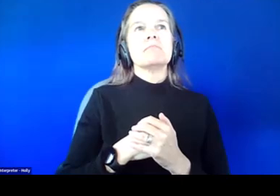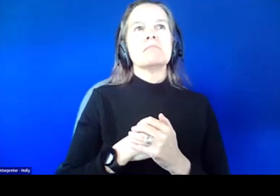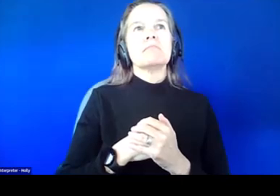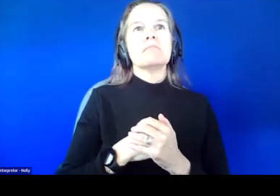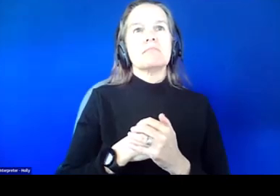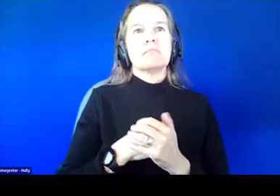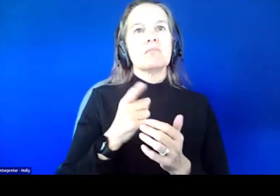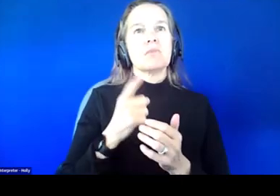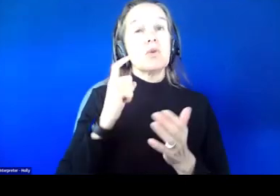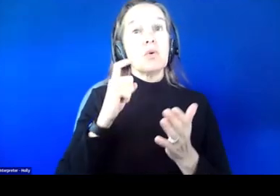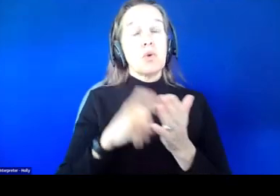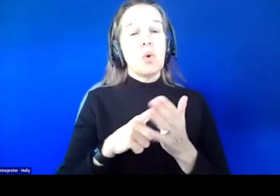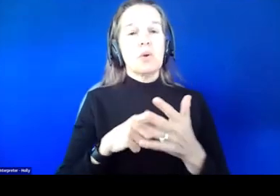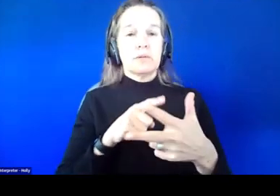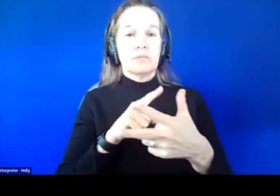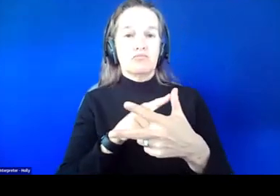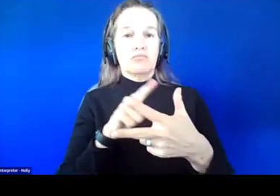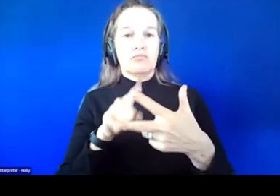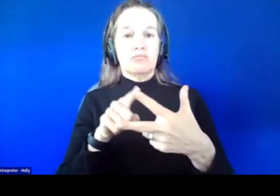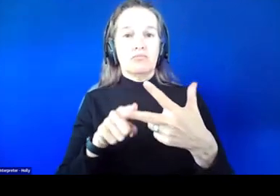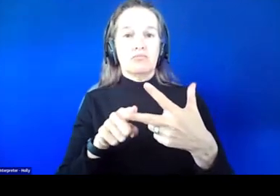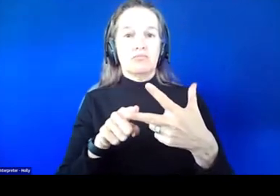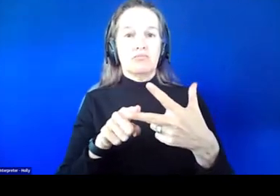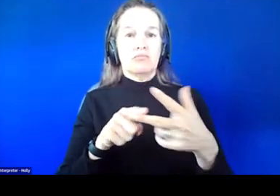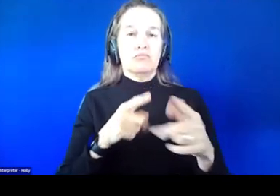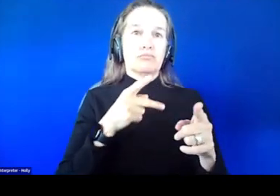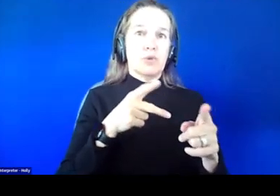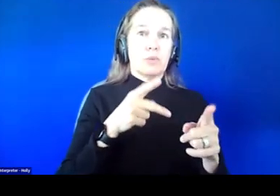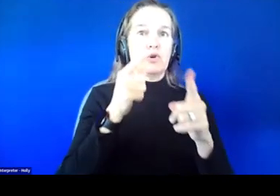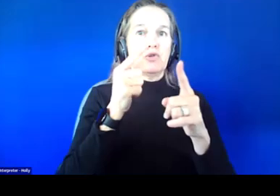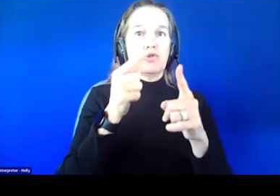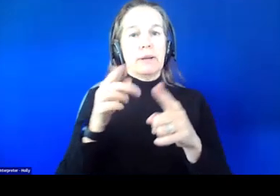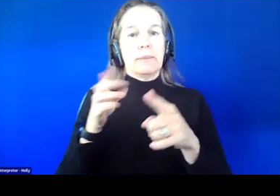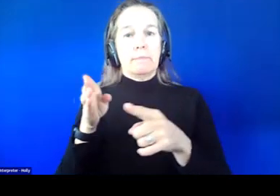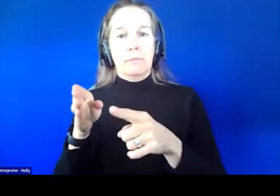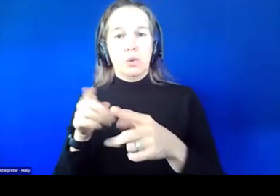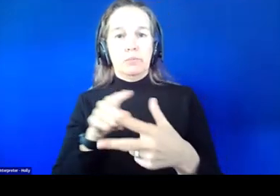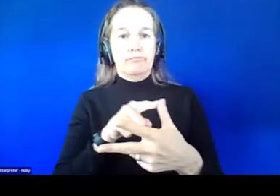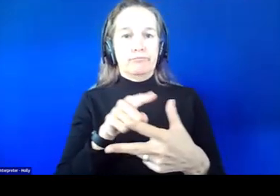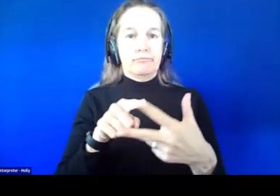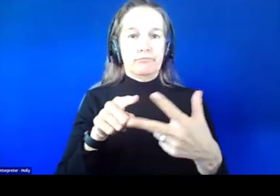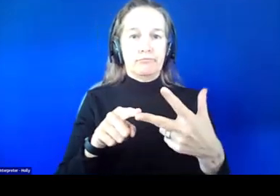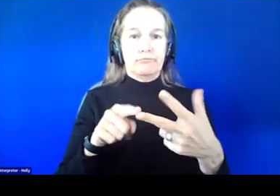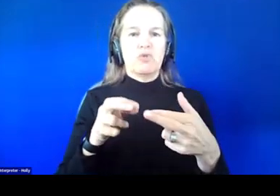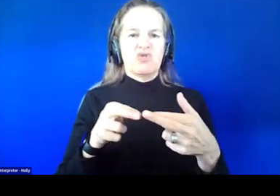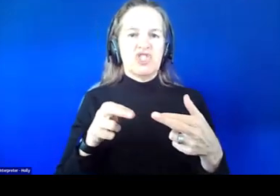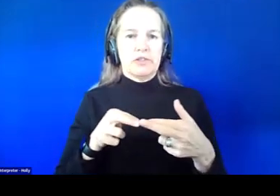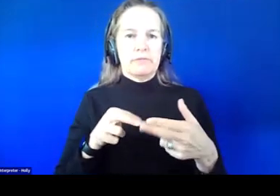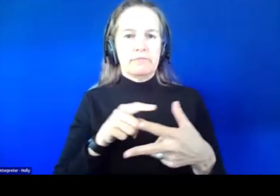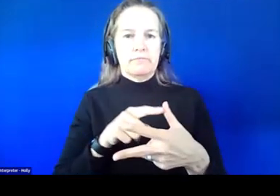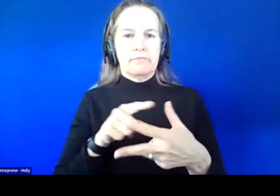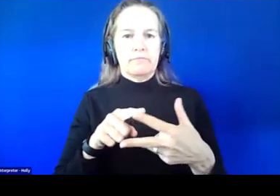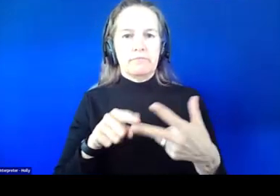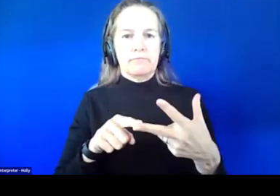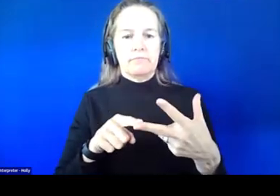that it's split up into three geographical regions. Some elements that might be important